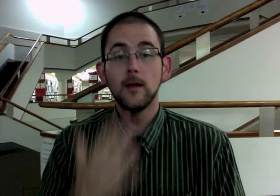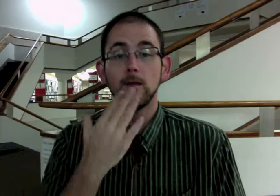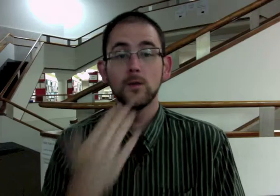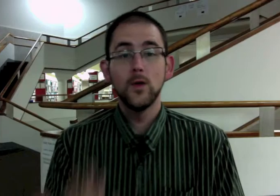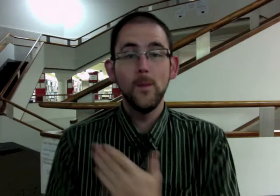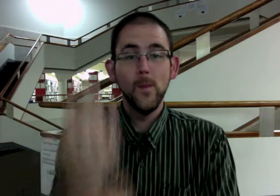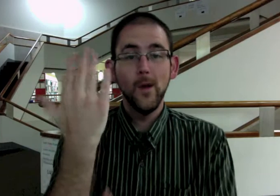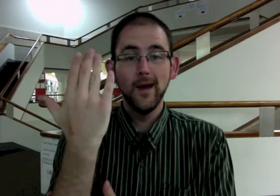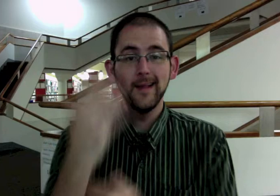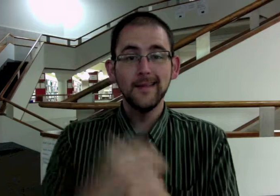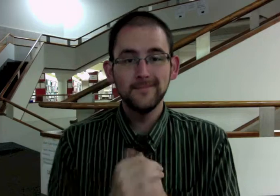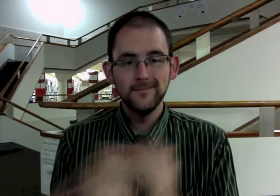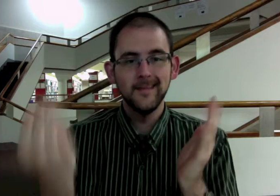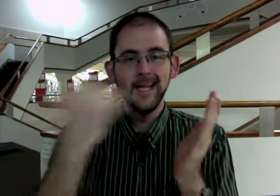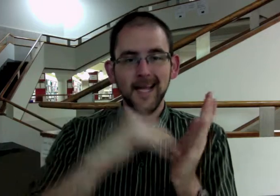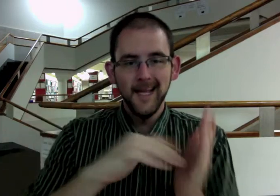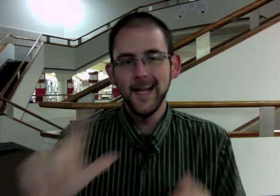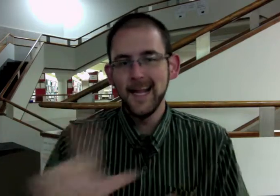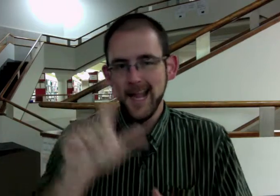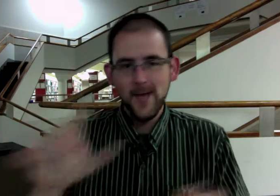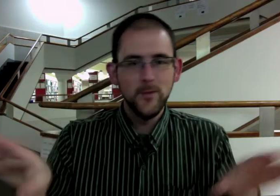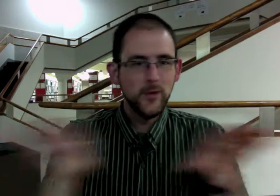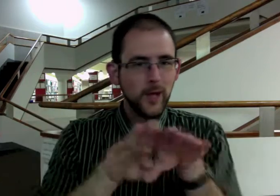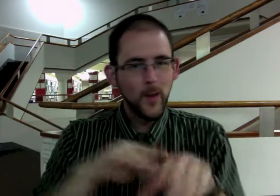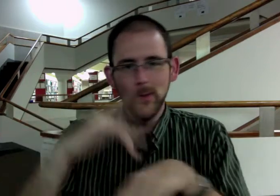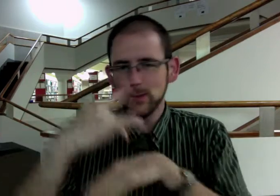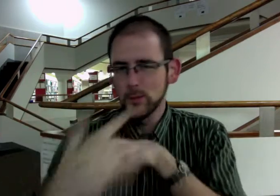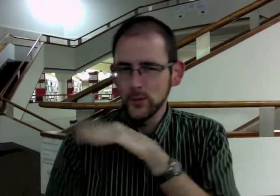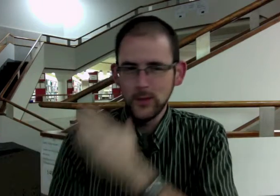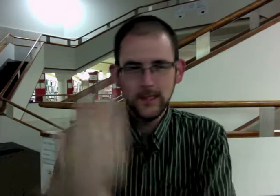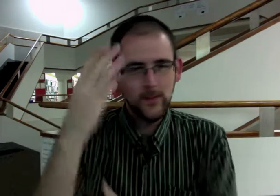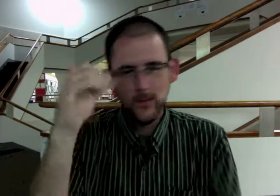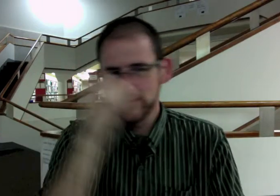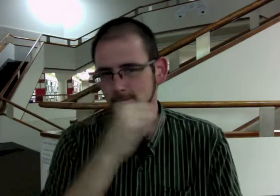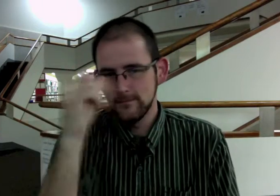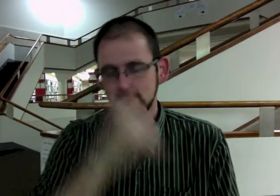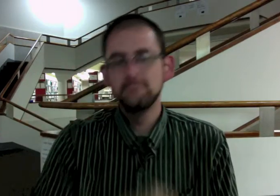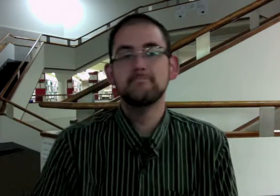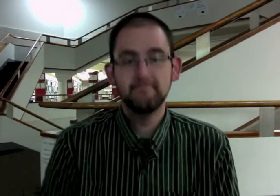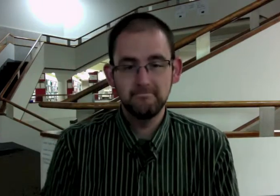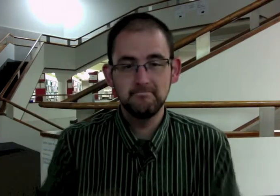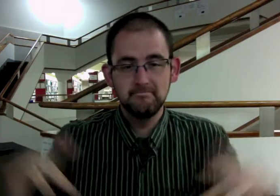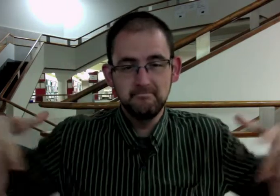Good morning! Once again, the Library's closed, and it's pretty early in the morning!